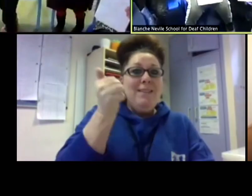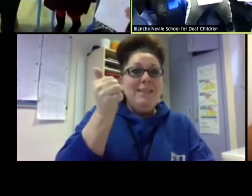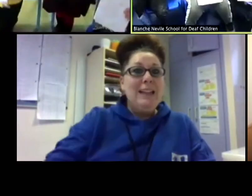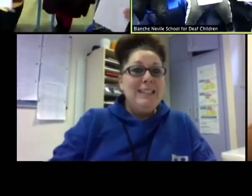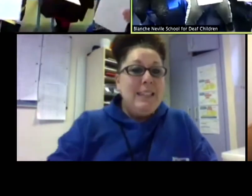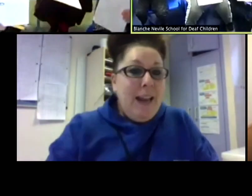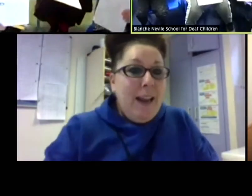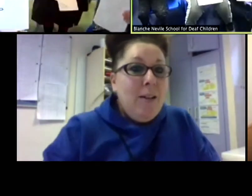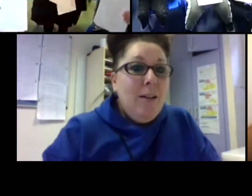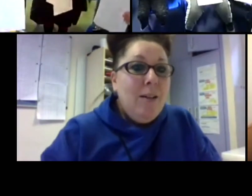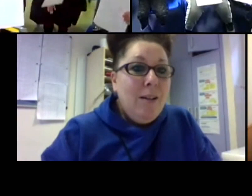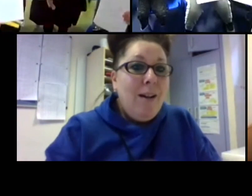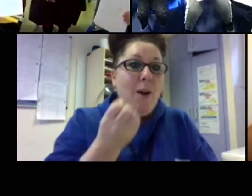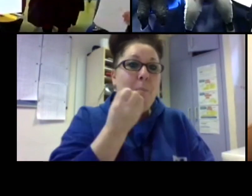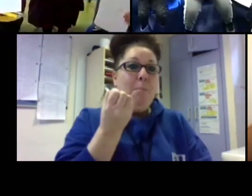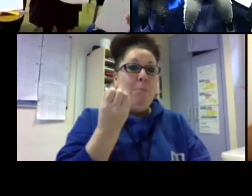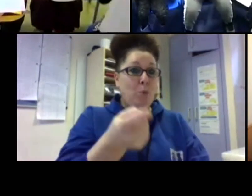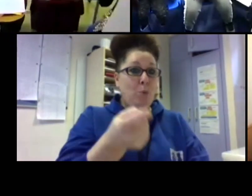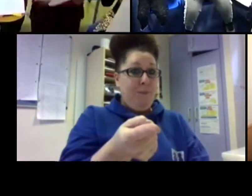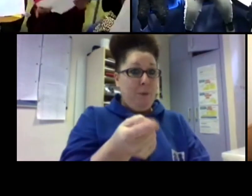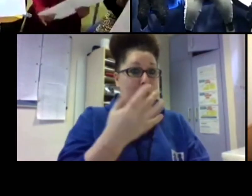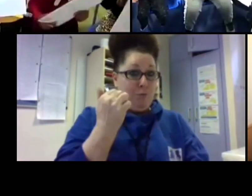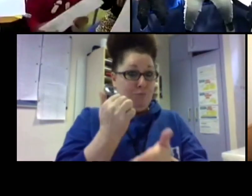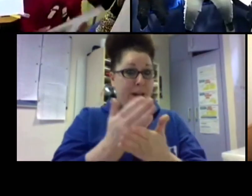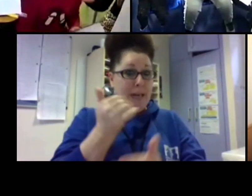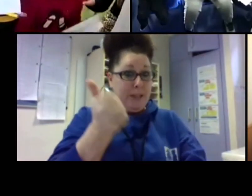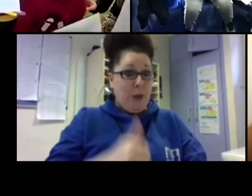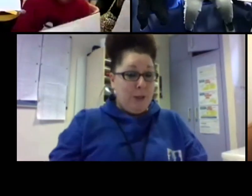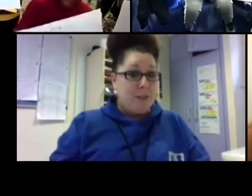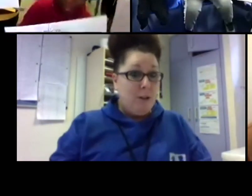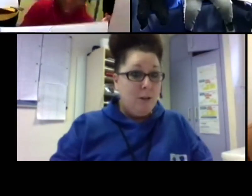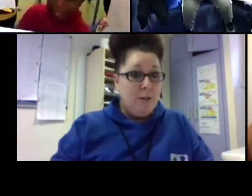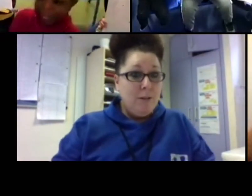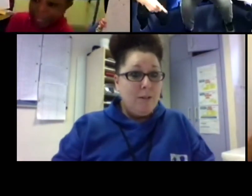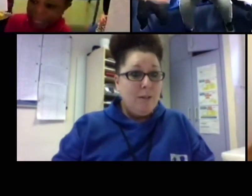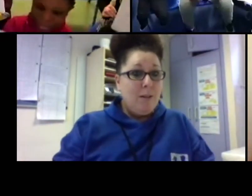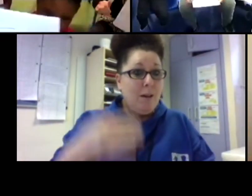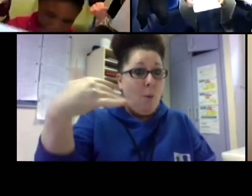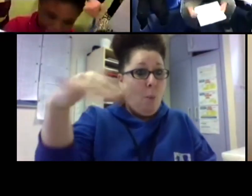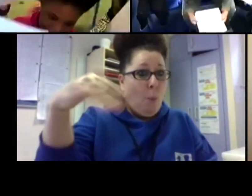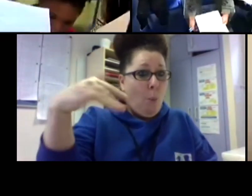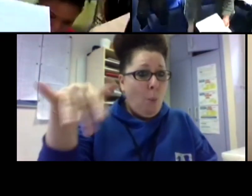Come closer. Wow. That's brilliant.